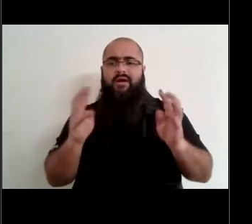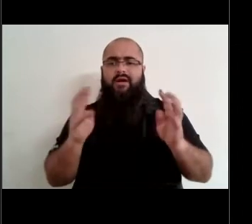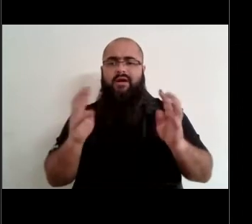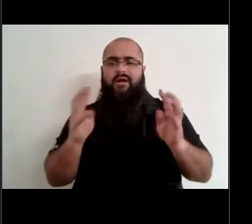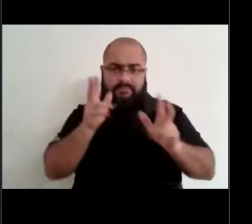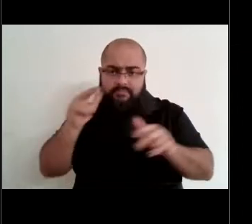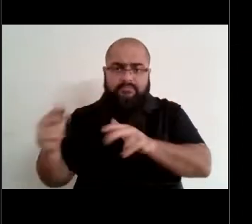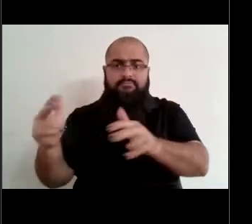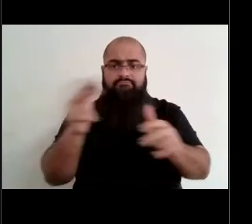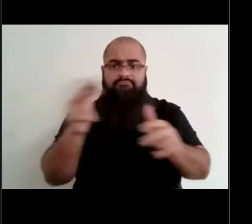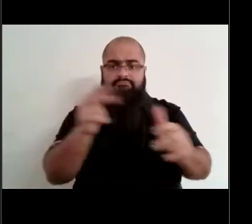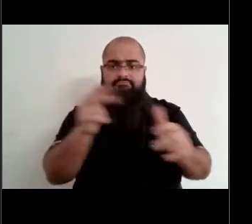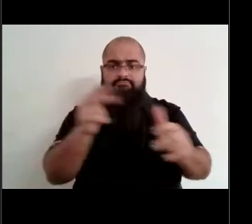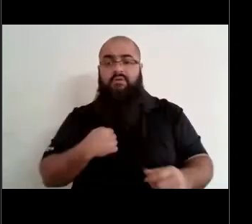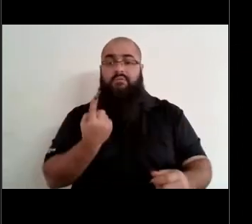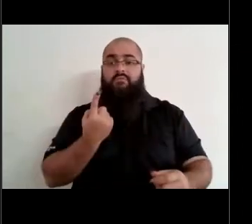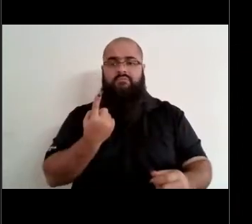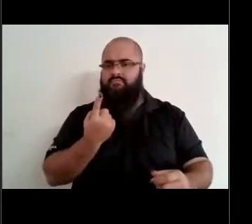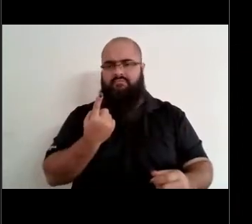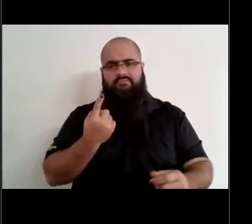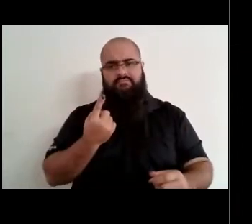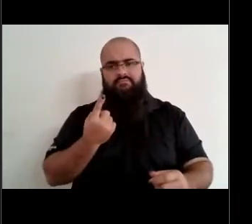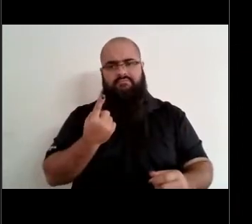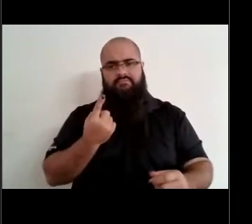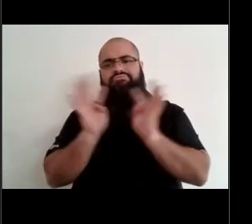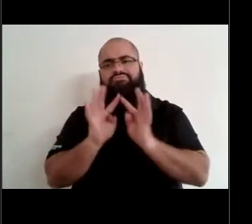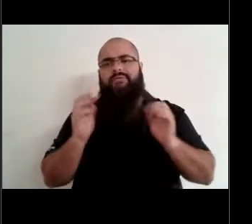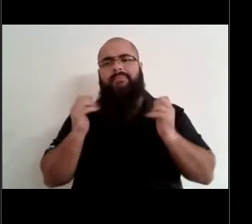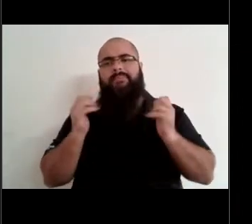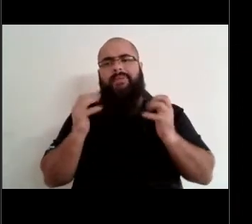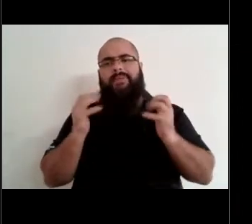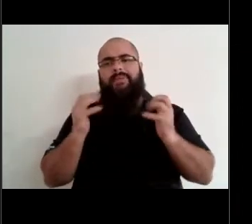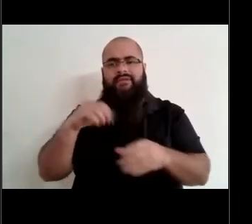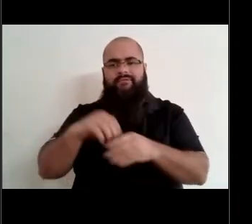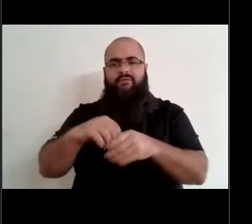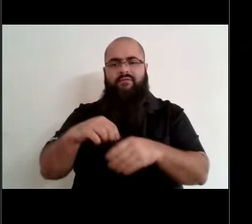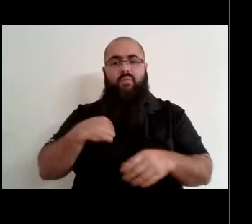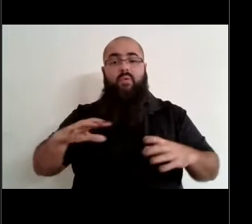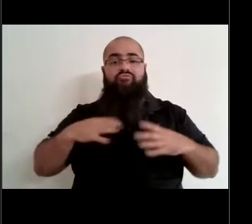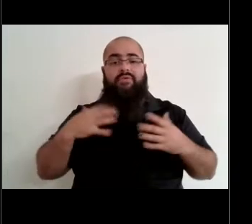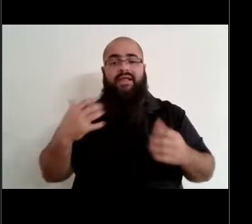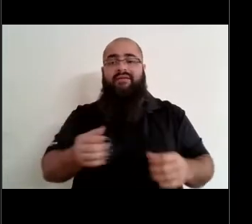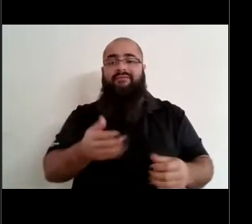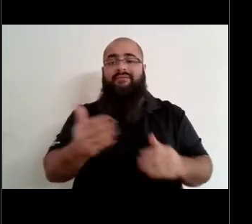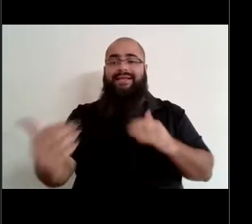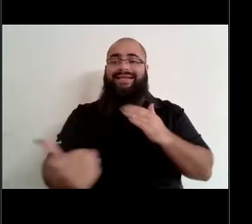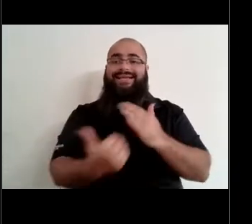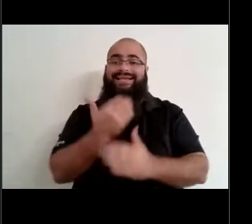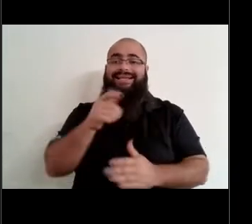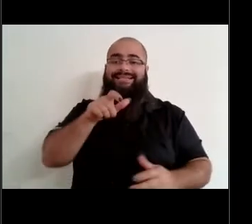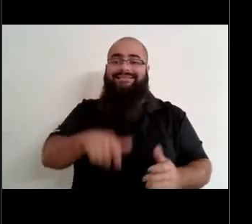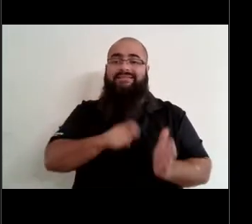If you look at this and you take these on face value without digging a bit more, so